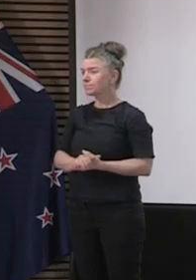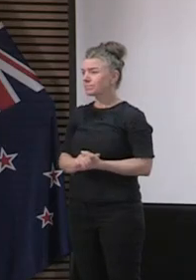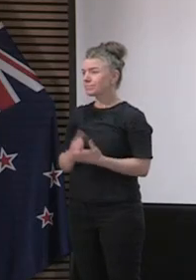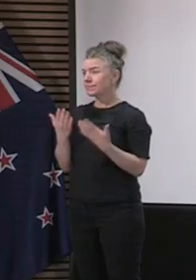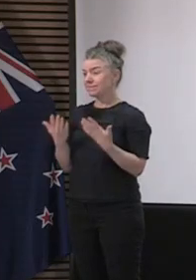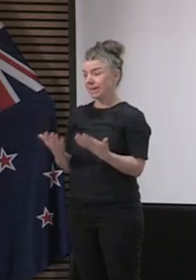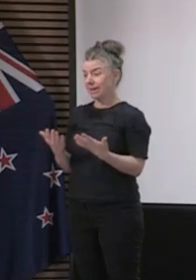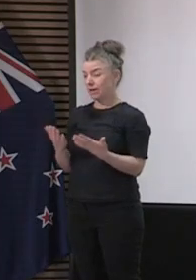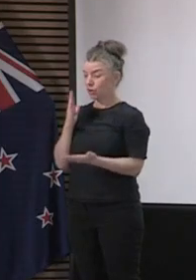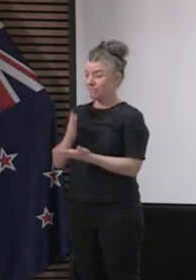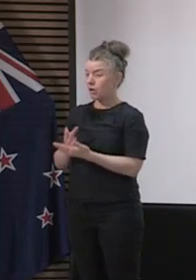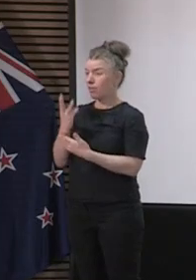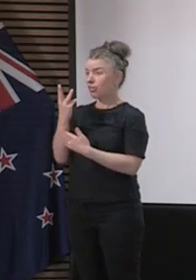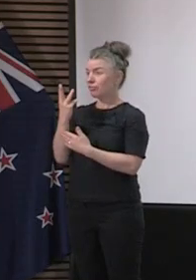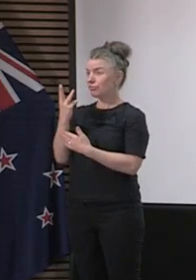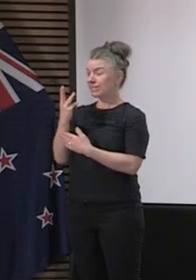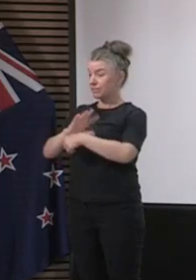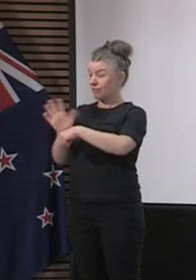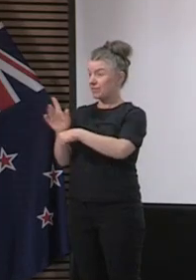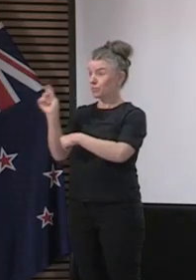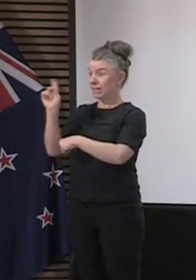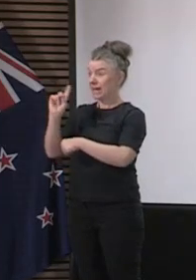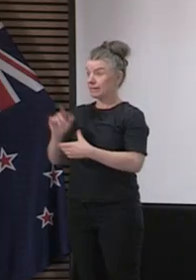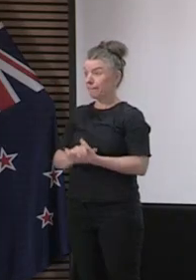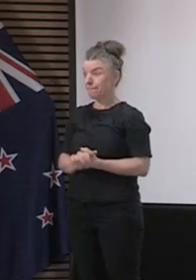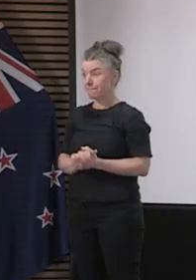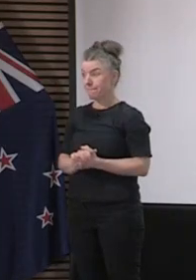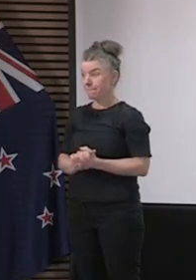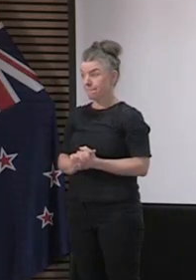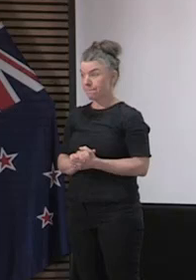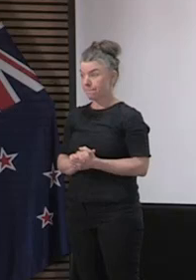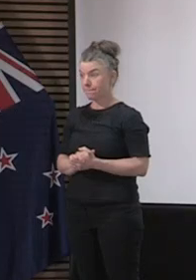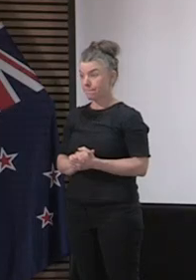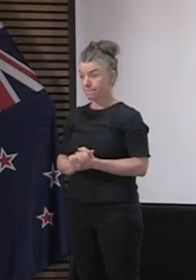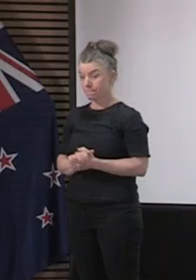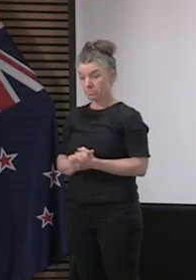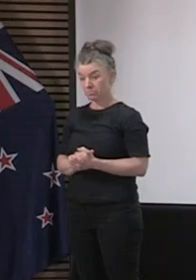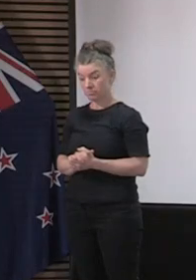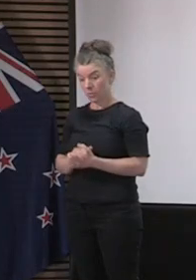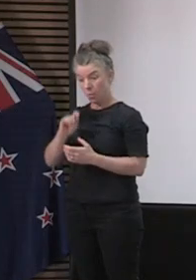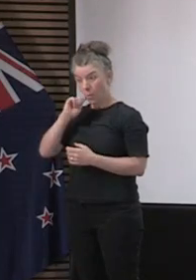to each other. At the back. We are just down to three COVID-19. Did the